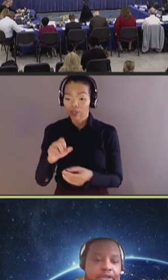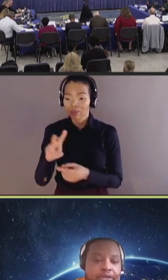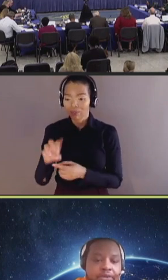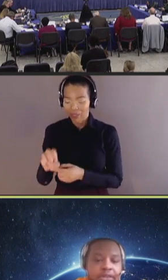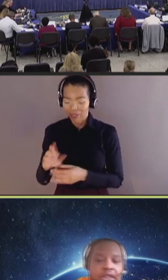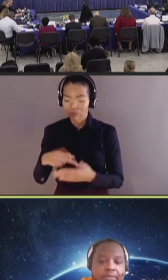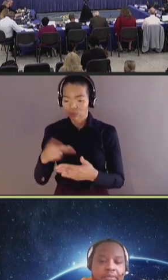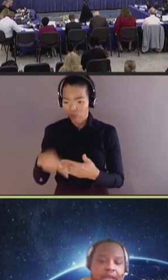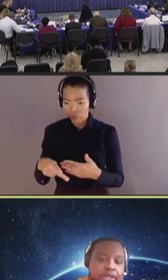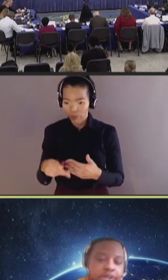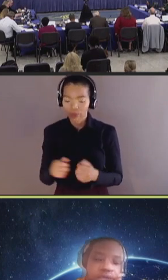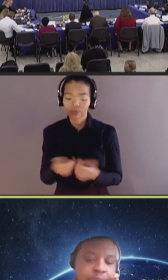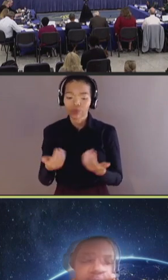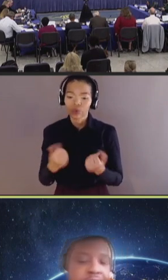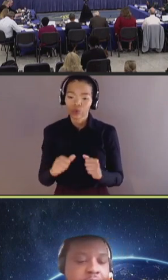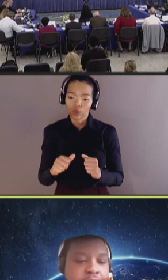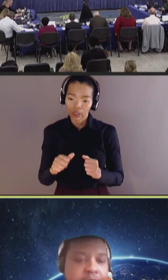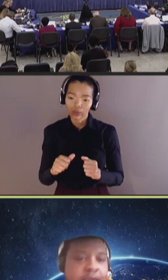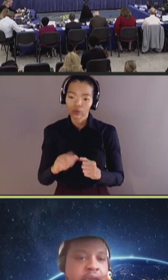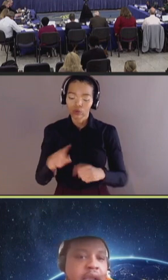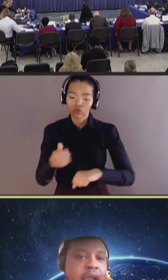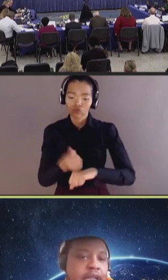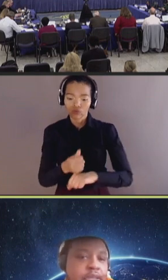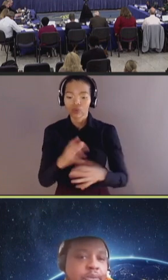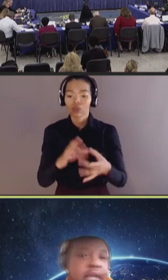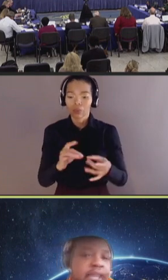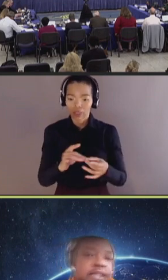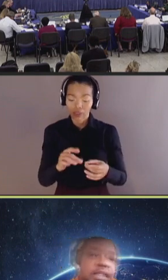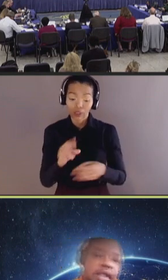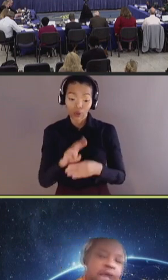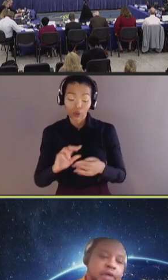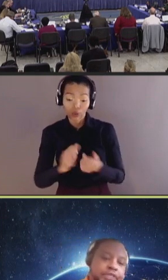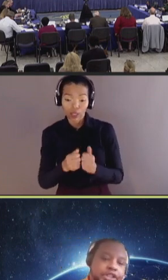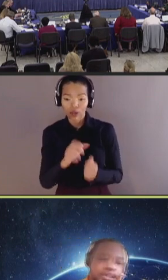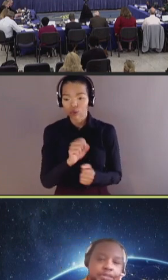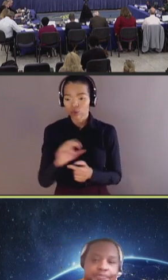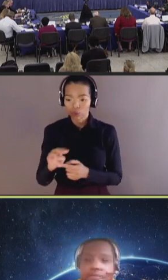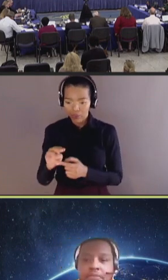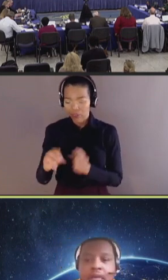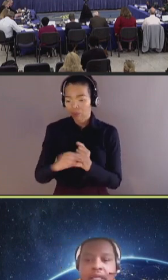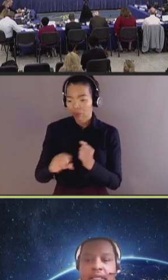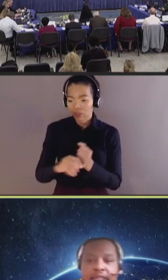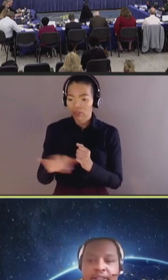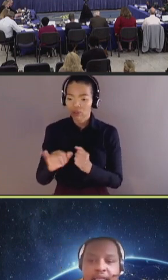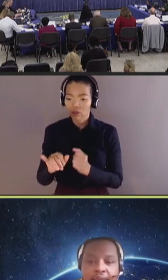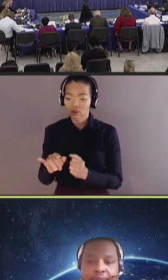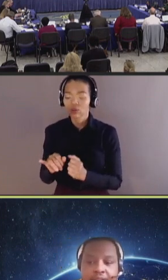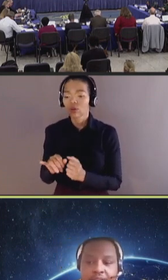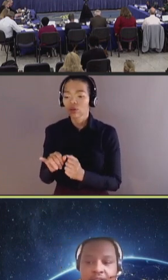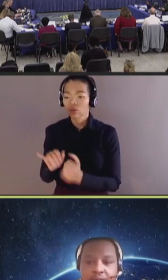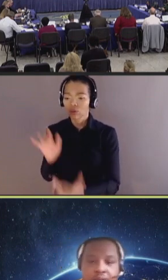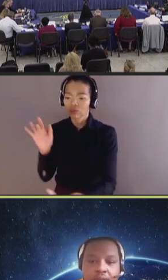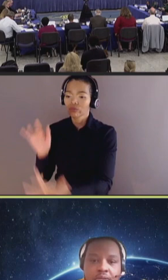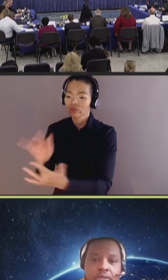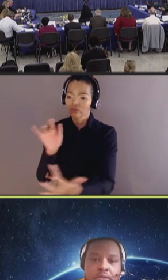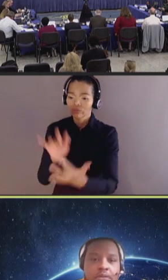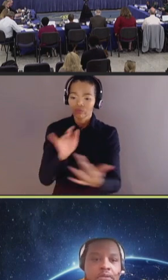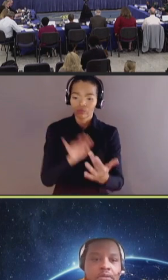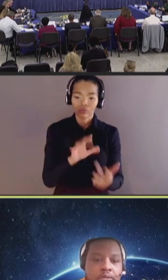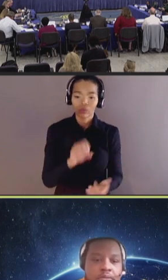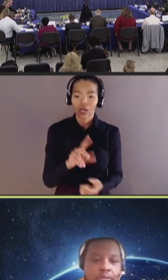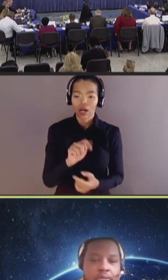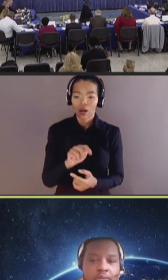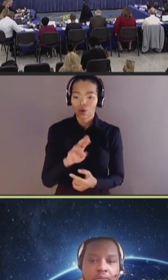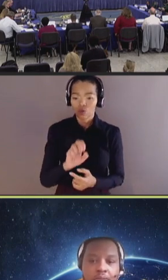be used in our social media marketing as well as in outreach. Next slide, please.